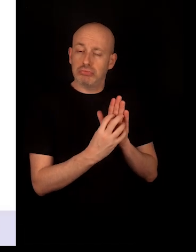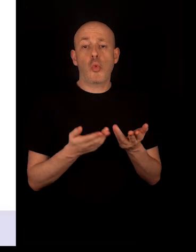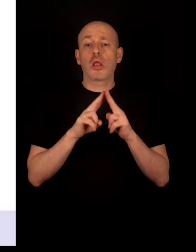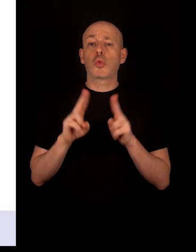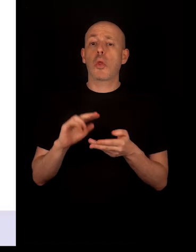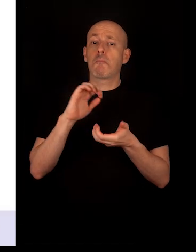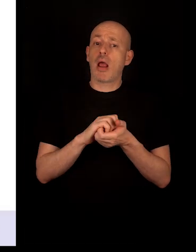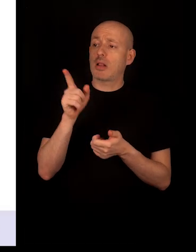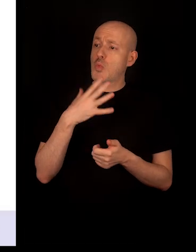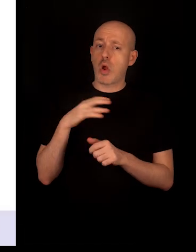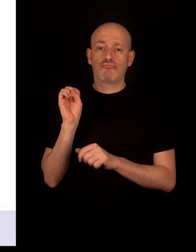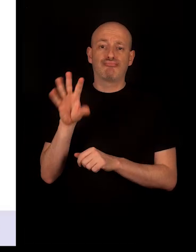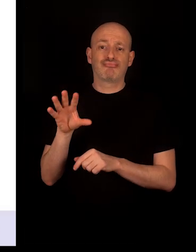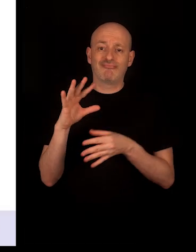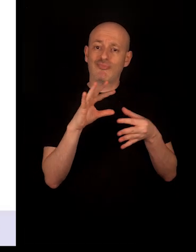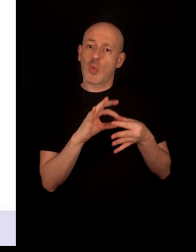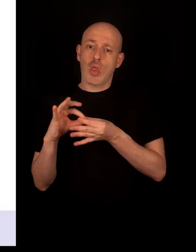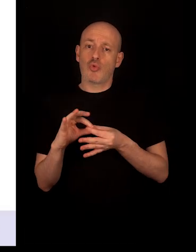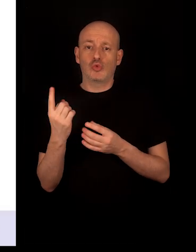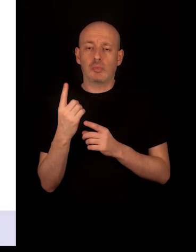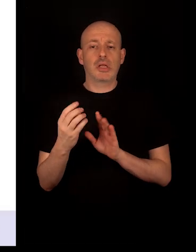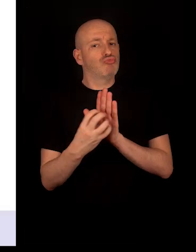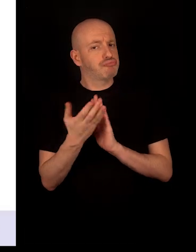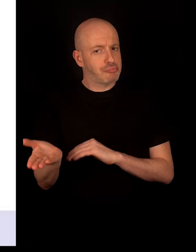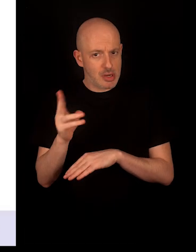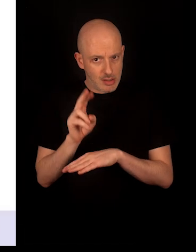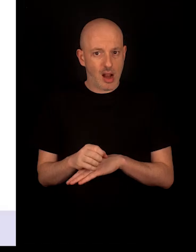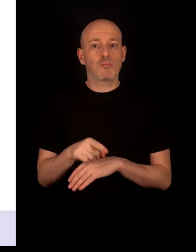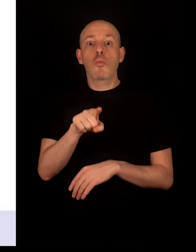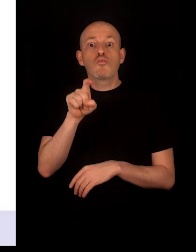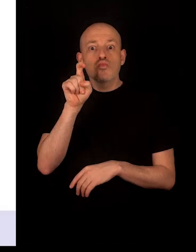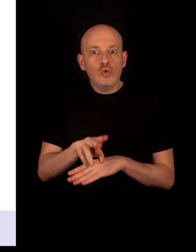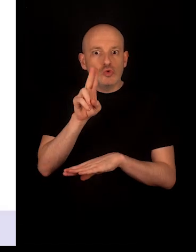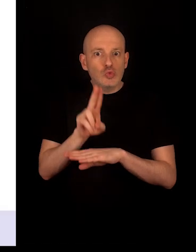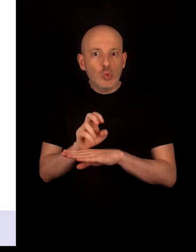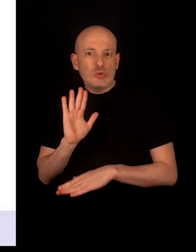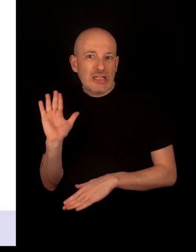or if your international partner makes a social media post about the collaboration.